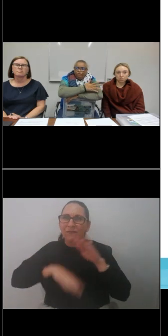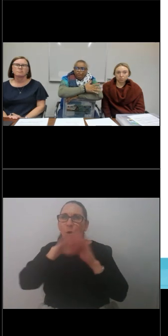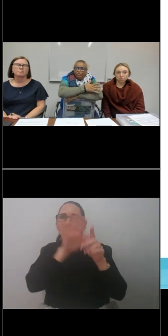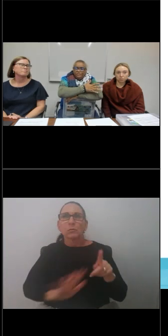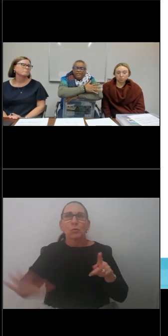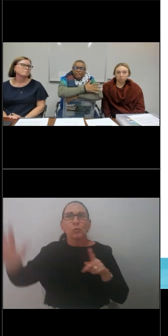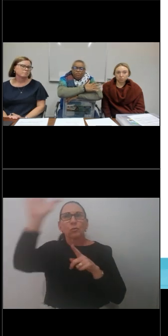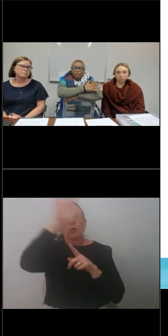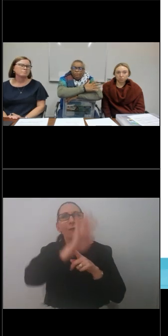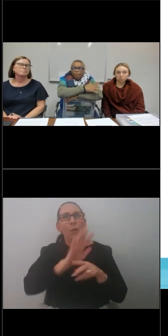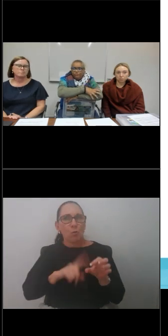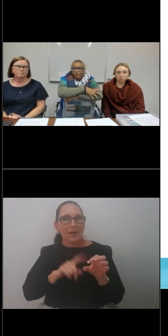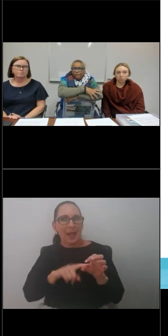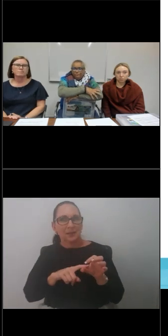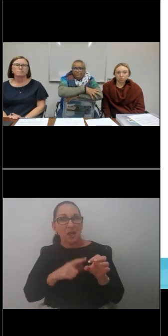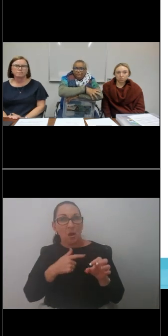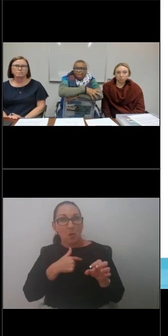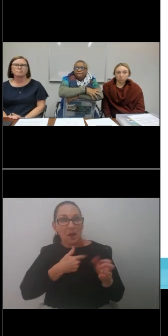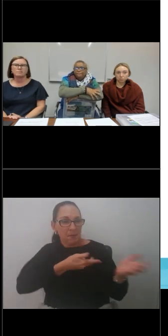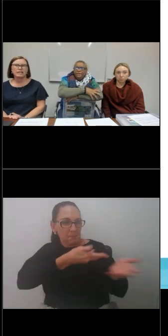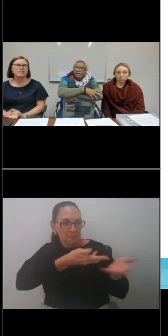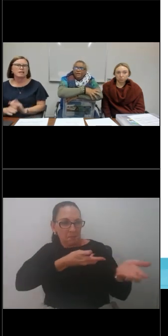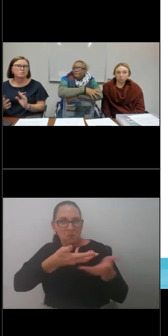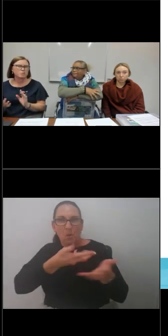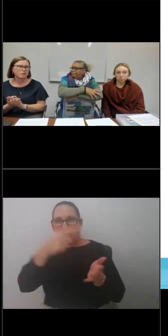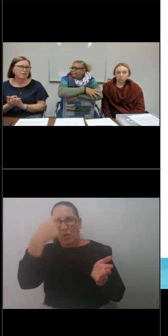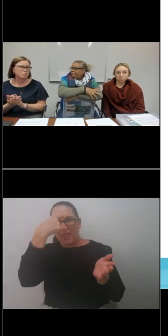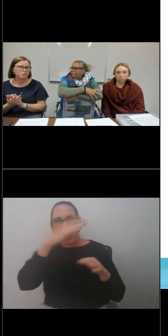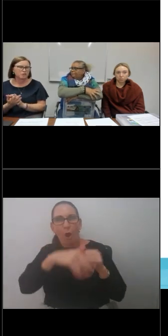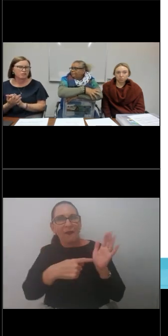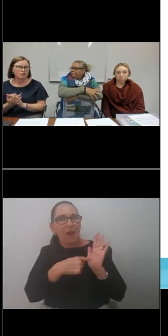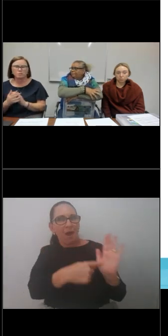consultation on the prototype we developed yeah so that was providing input and like what does